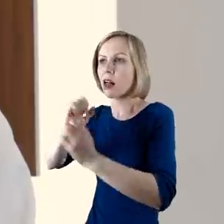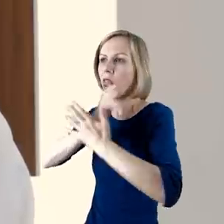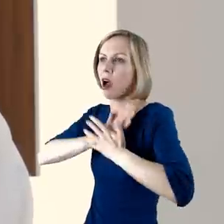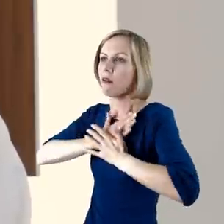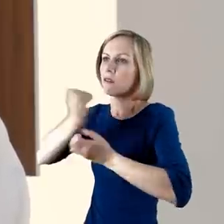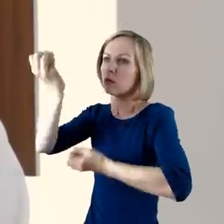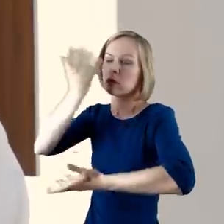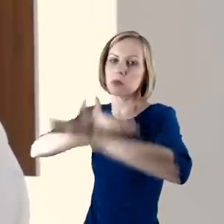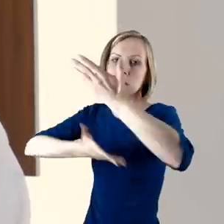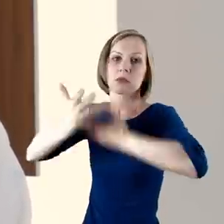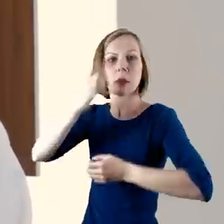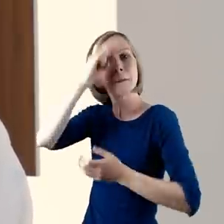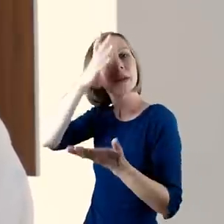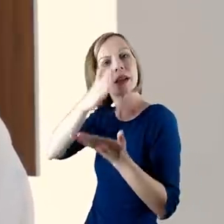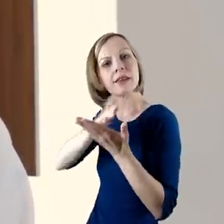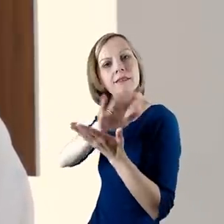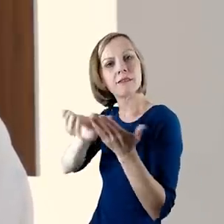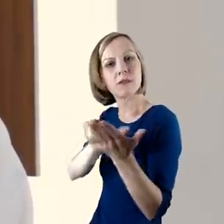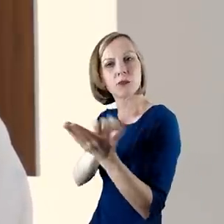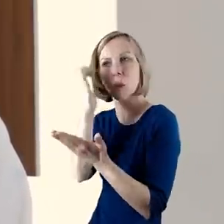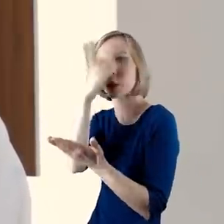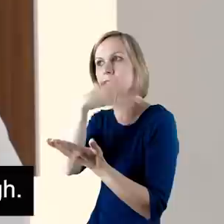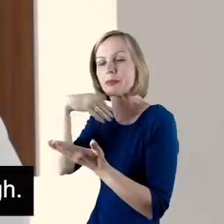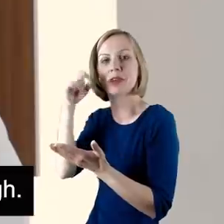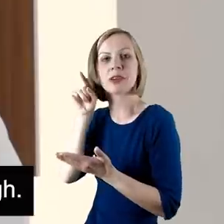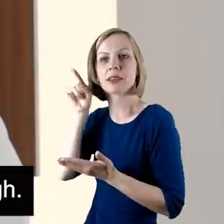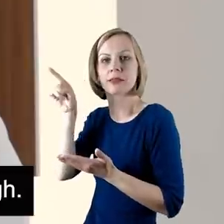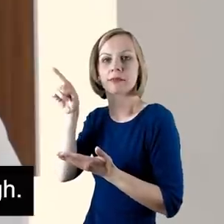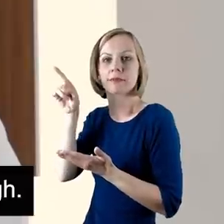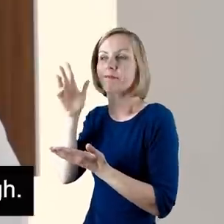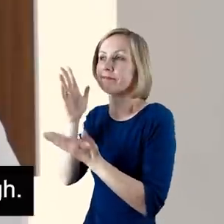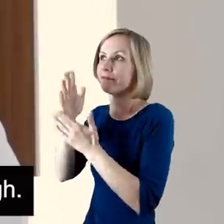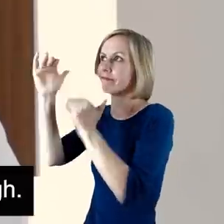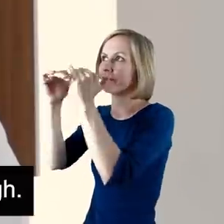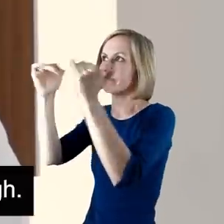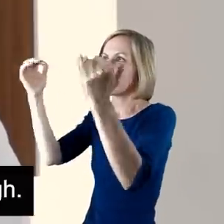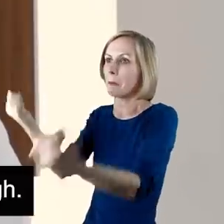We believe in God the Holy Spirit, who strengthens us with power from on high.